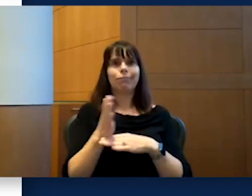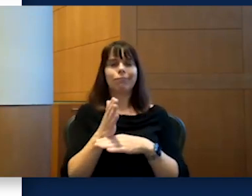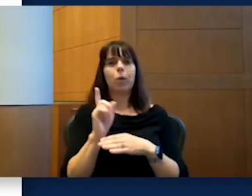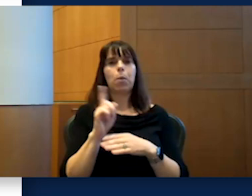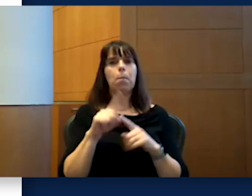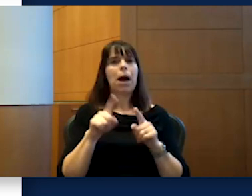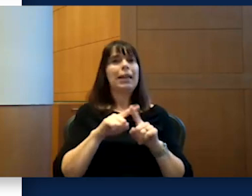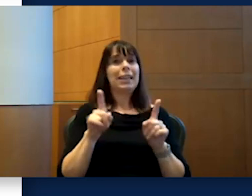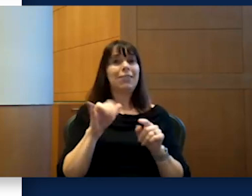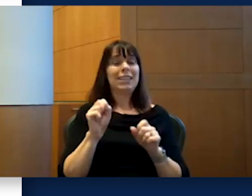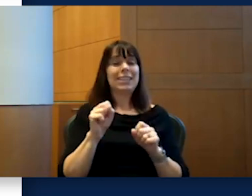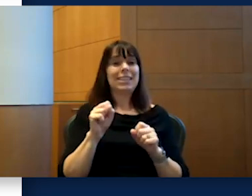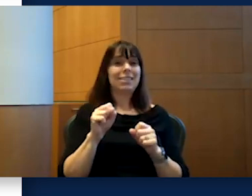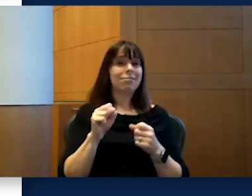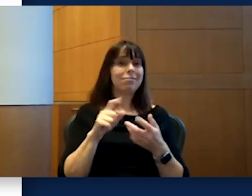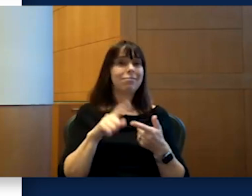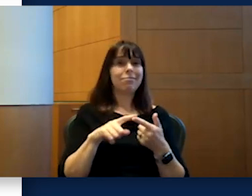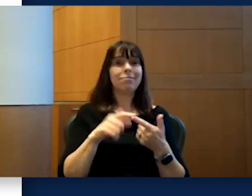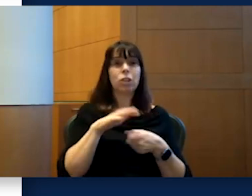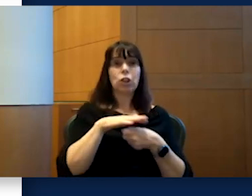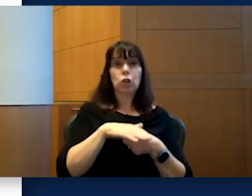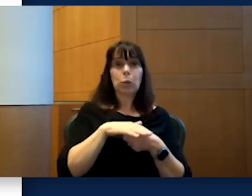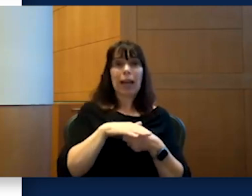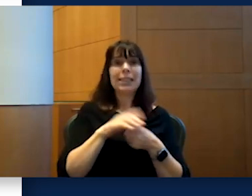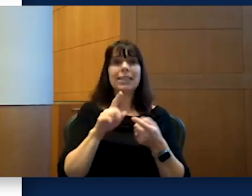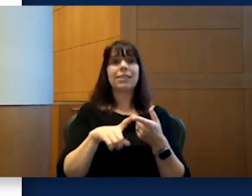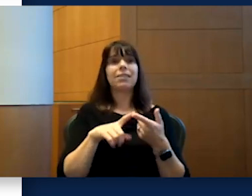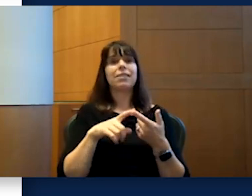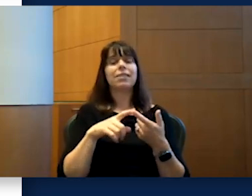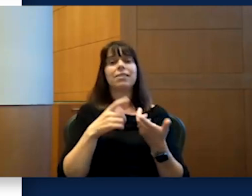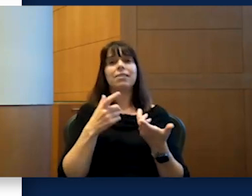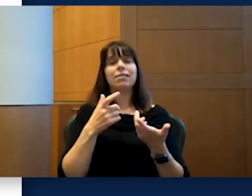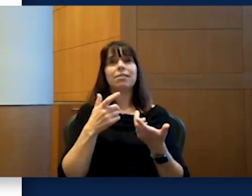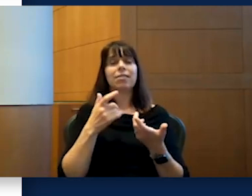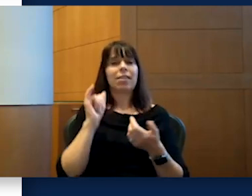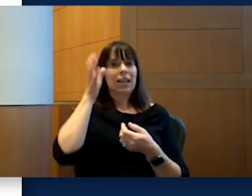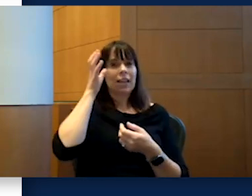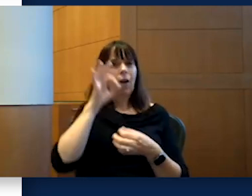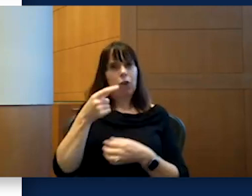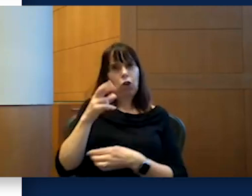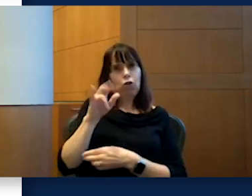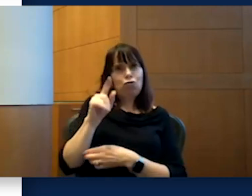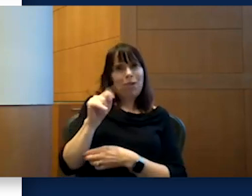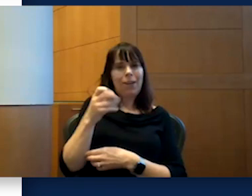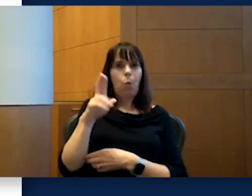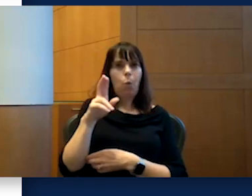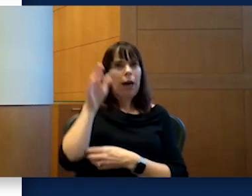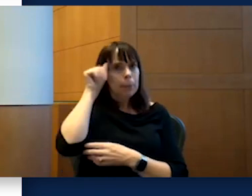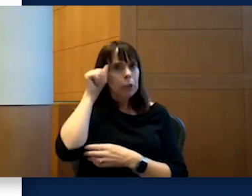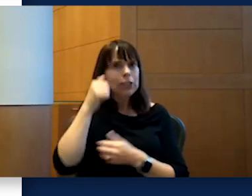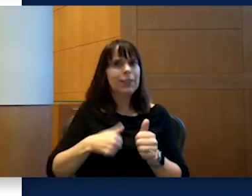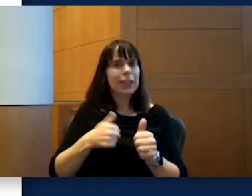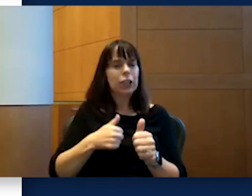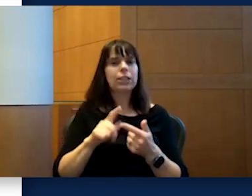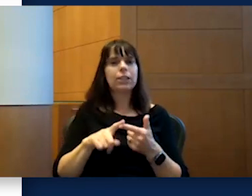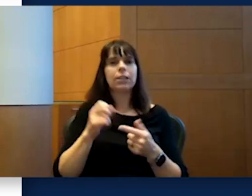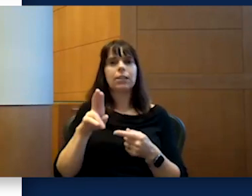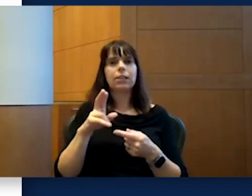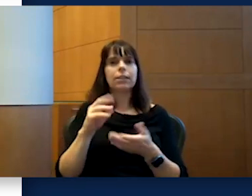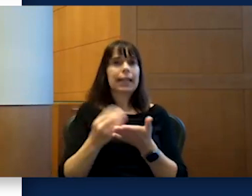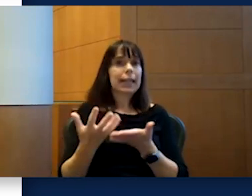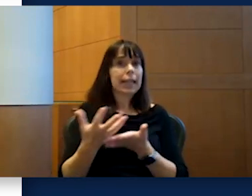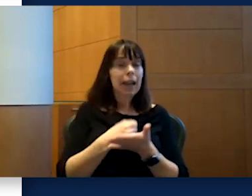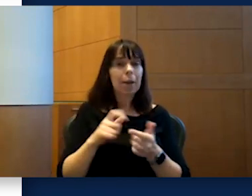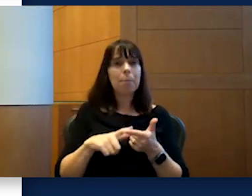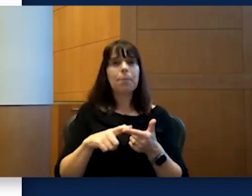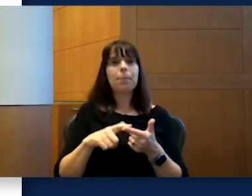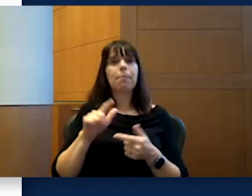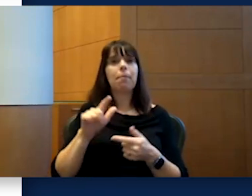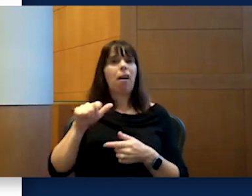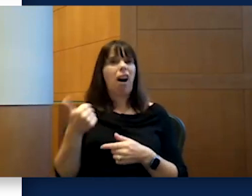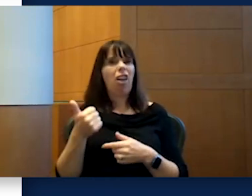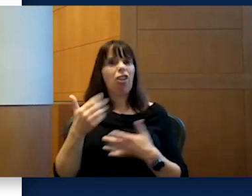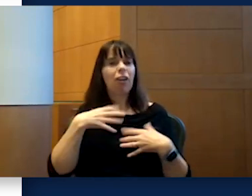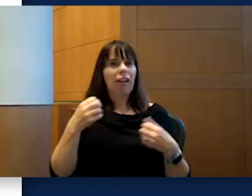These are differences where we saw the largest differences that we detected. And I'll talk more about directionality and where the differences hang. But differences in education, stress, in that concept of grit or perseverance, income, secondary condition, self-reported mental health, subjective social functioning, again self-reported, and cognitive functioning as well.